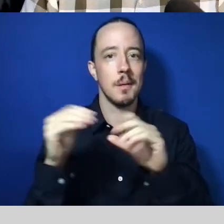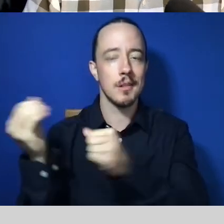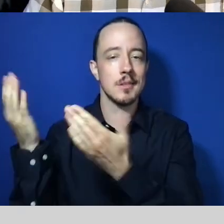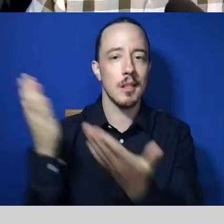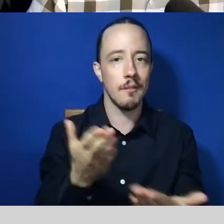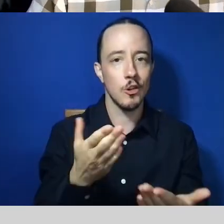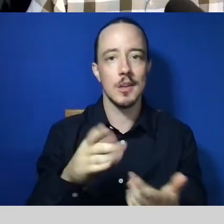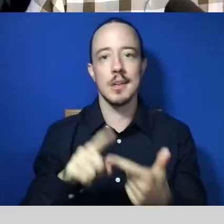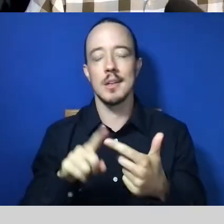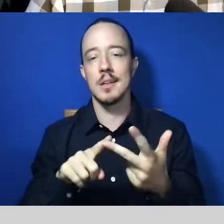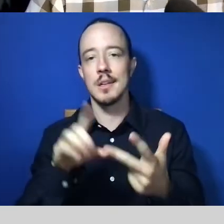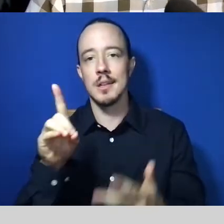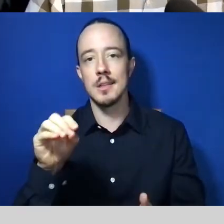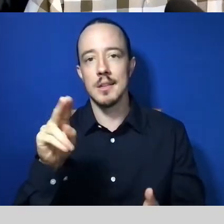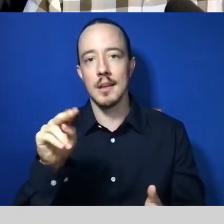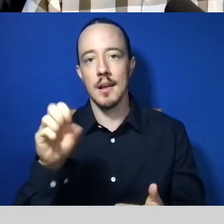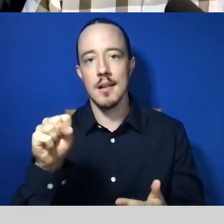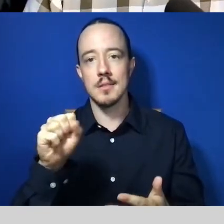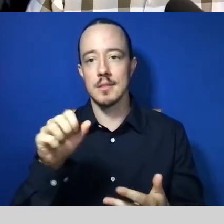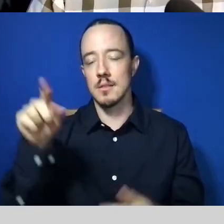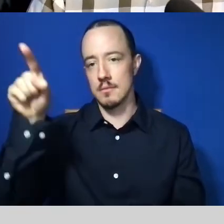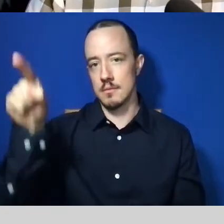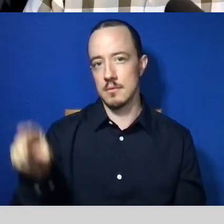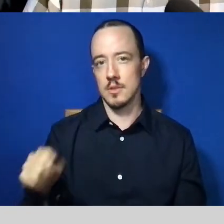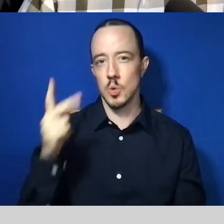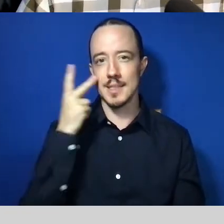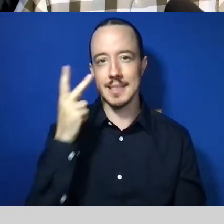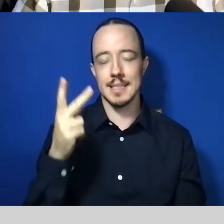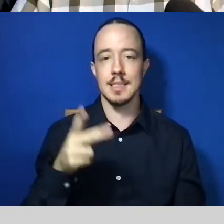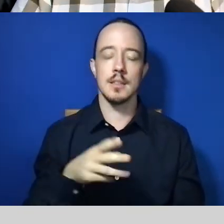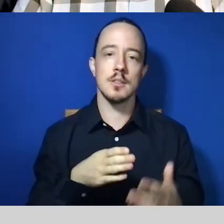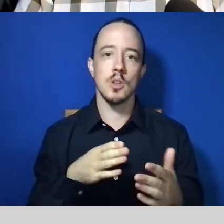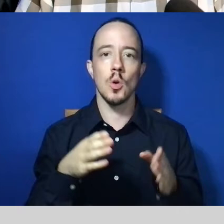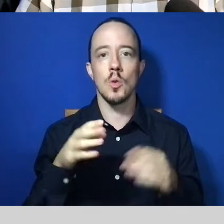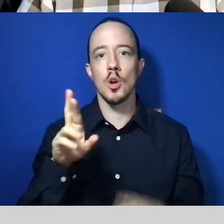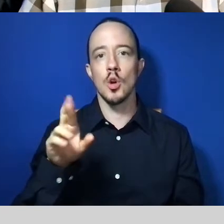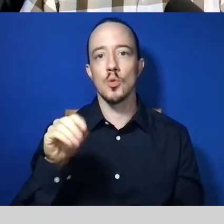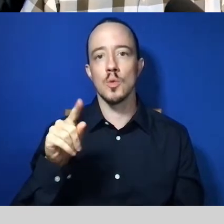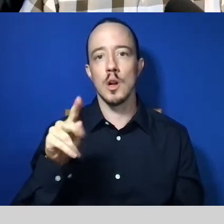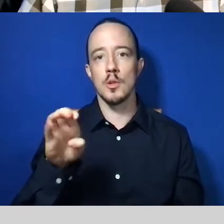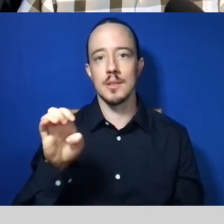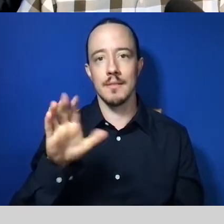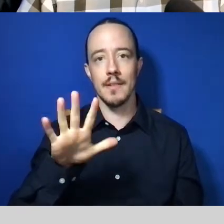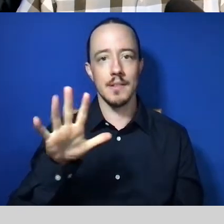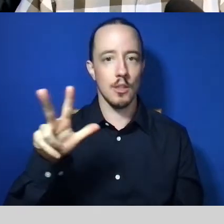Those are all actually shown over here. So route 53, for example, we set up a wildcard domain